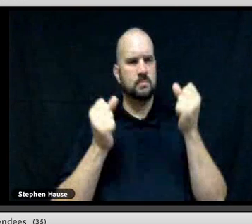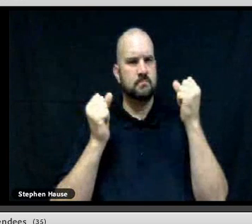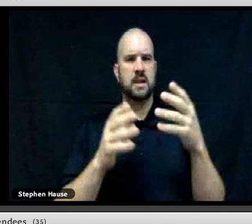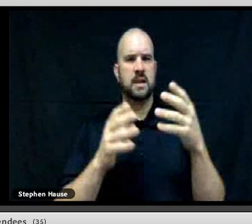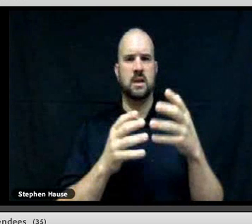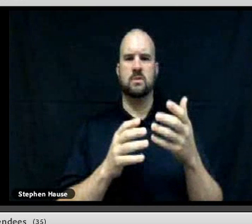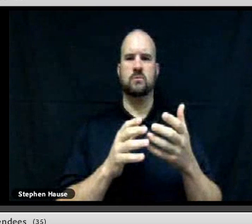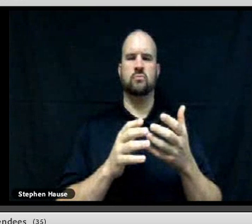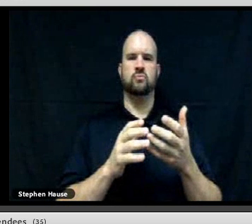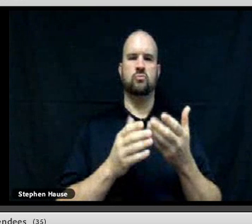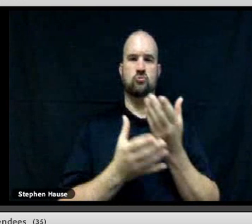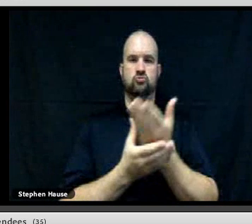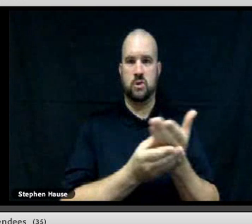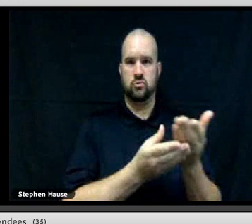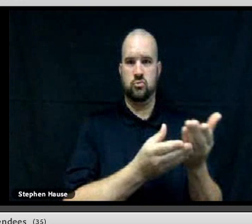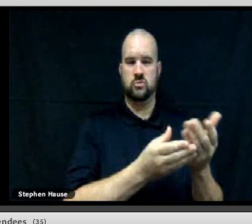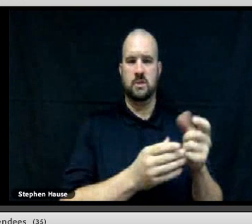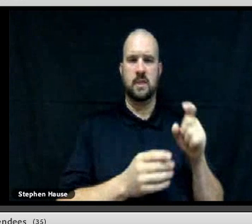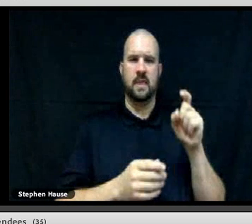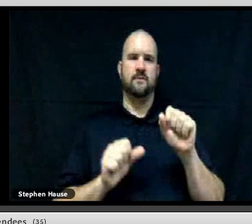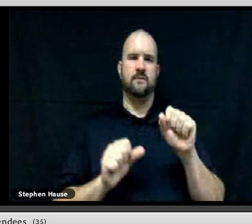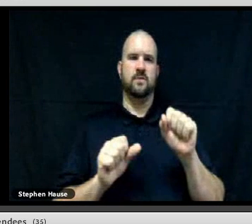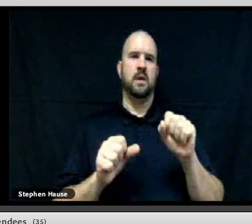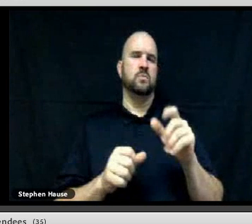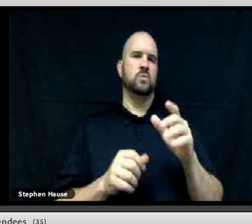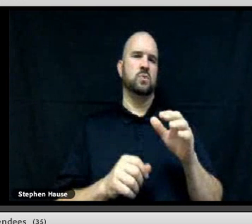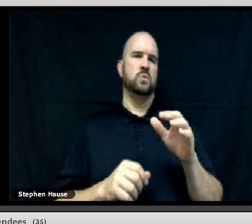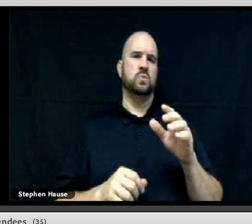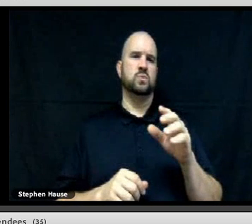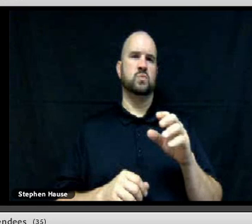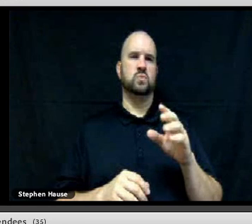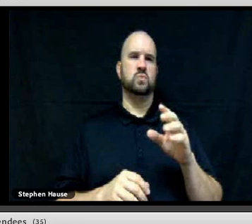uh, process those in an efficient manner.